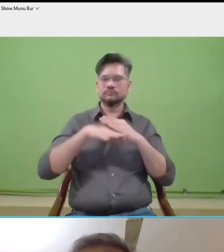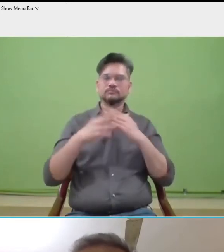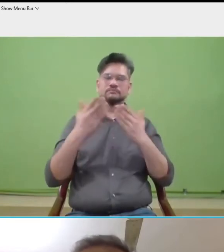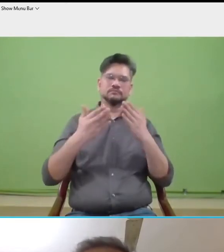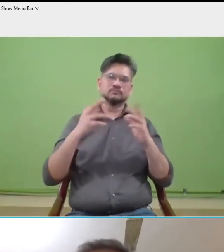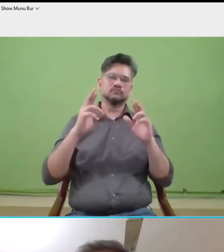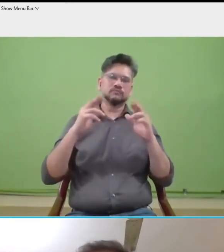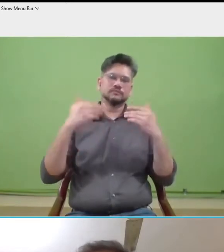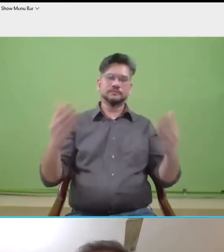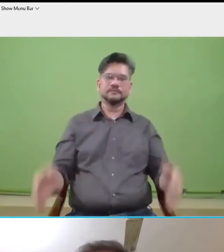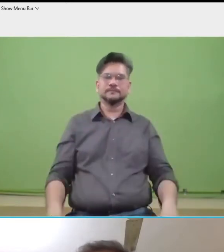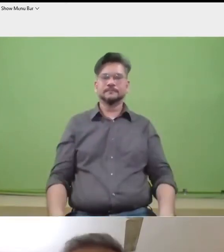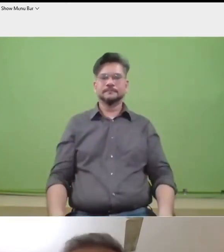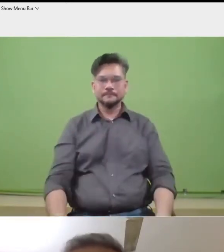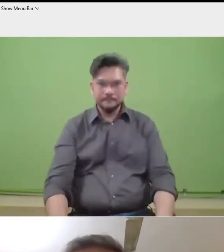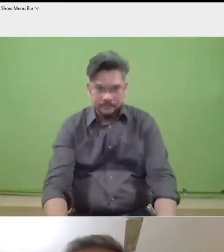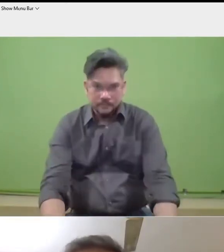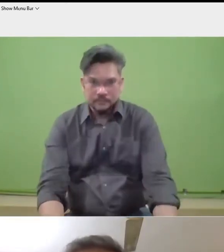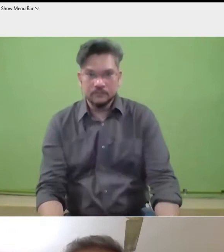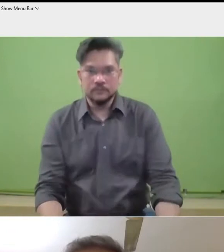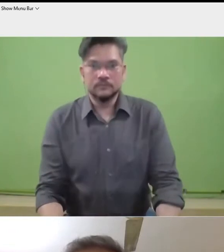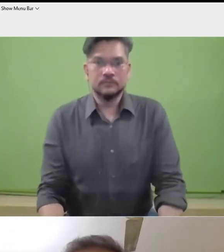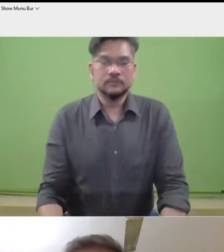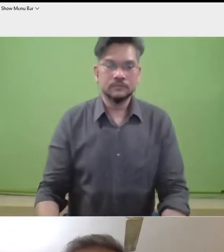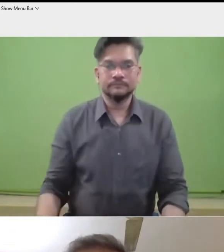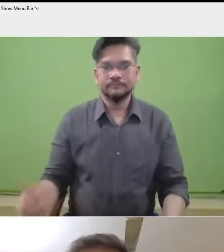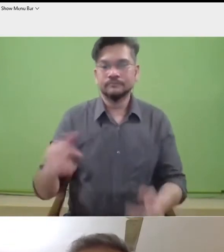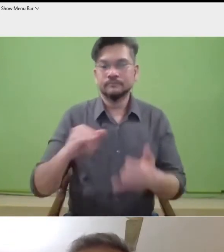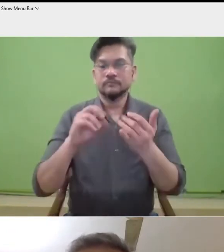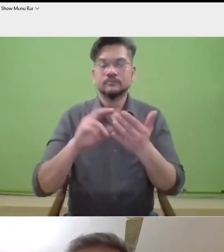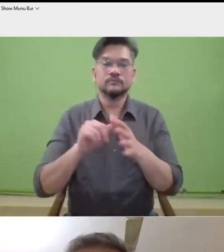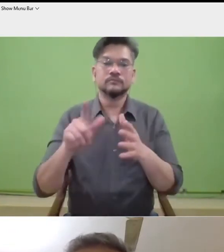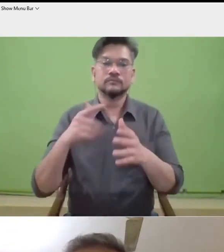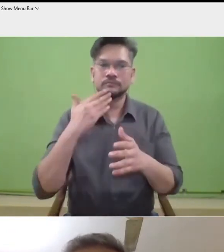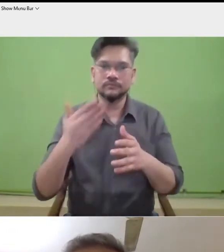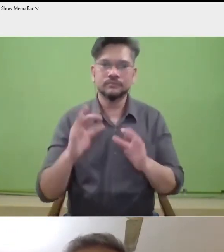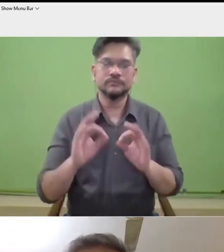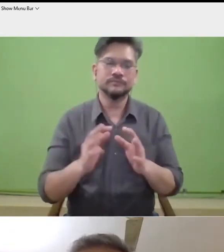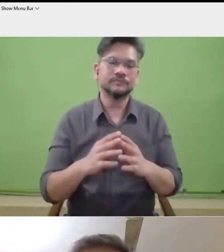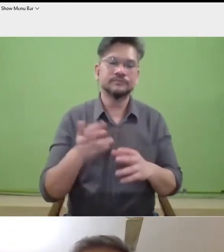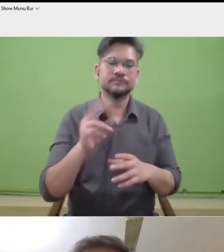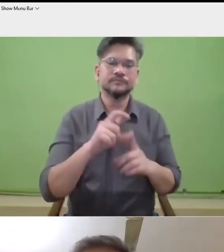uh thank you for answering that and thanks Sonal for that question we have dr Shweta Singh asking I